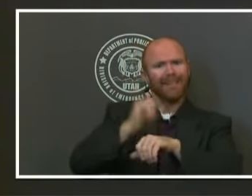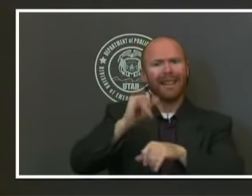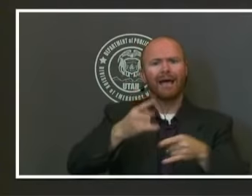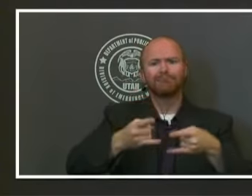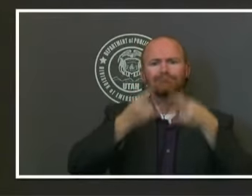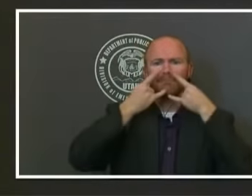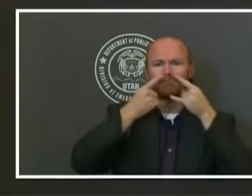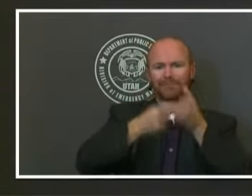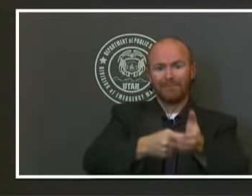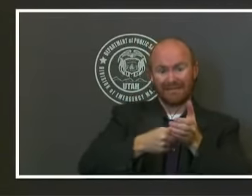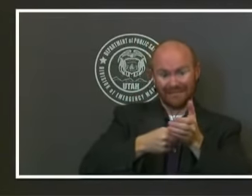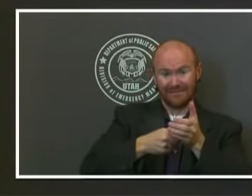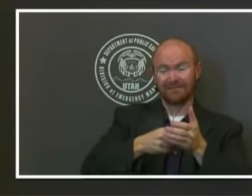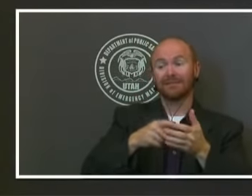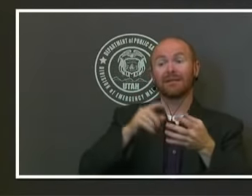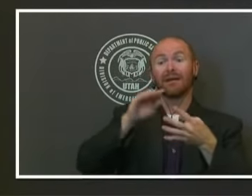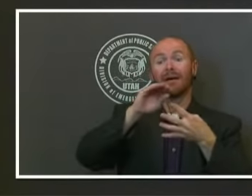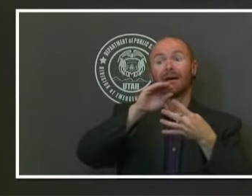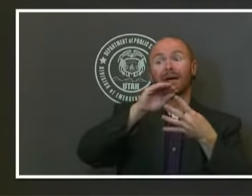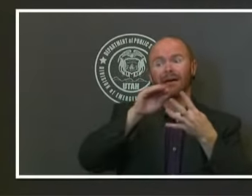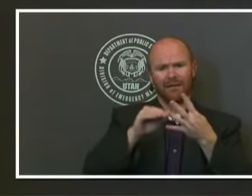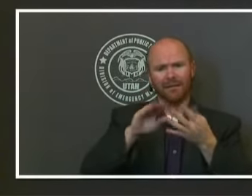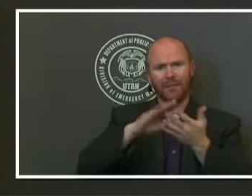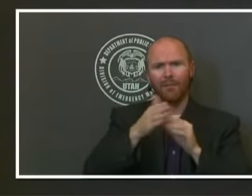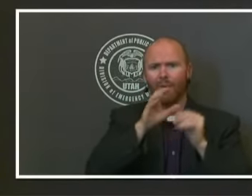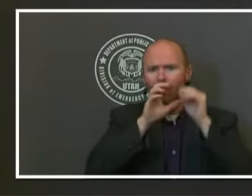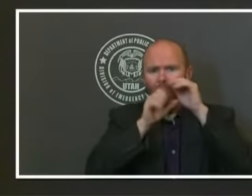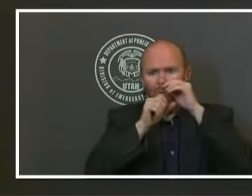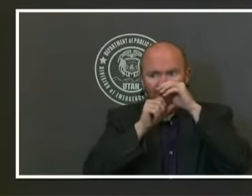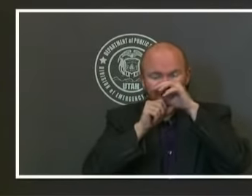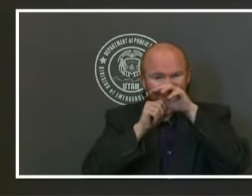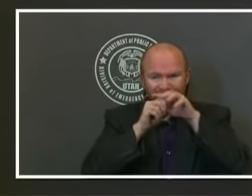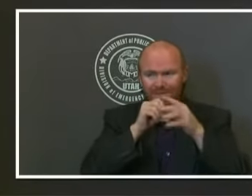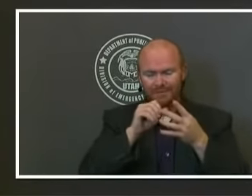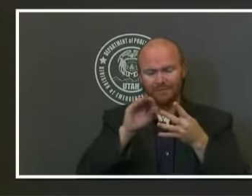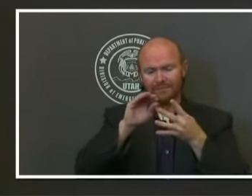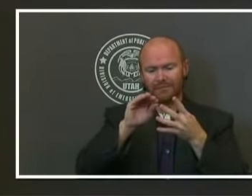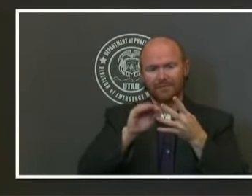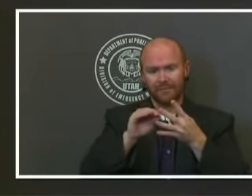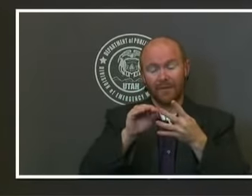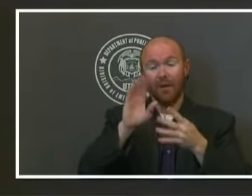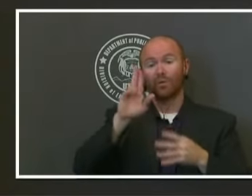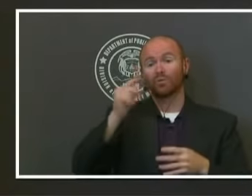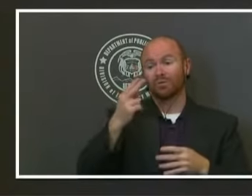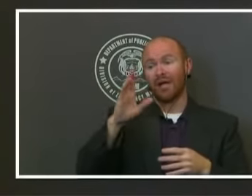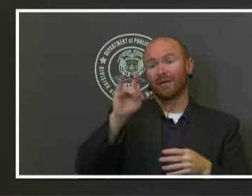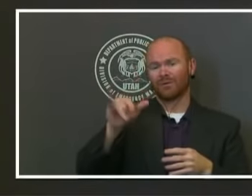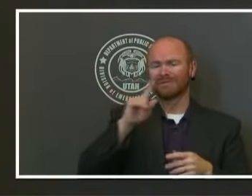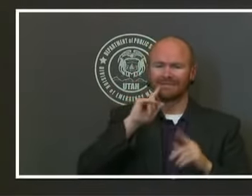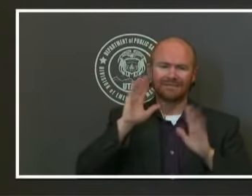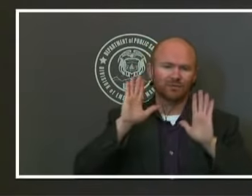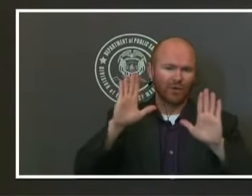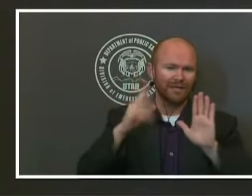if they want to orange for proton or might not keep my mouth okay